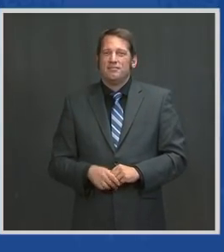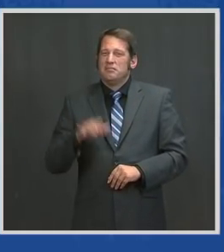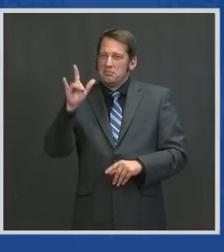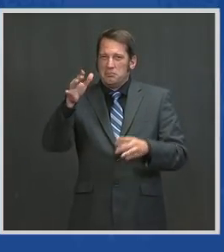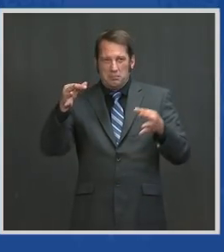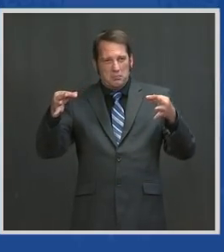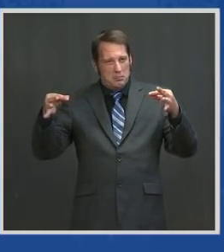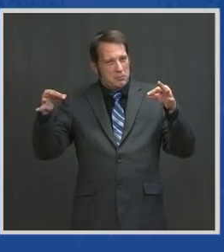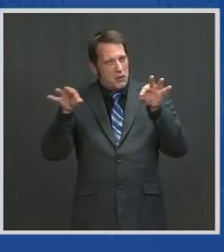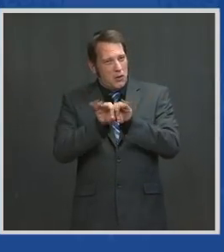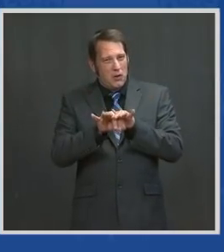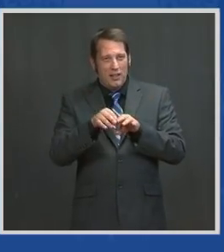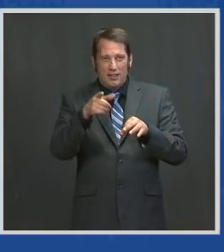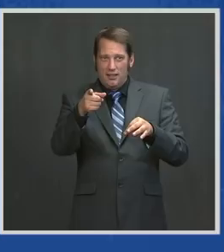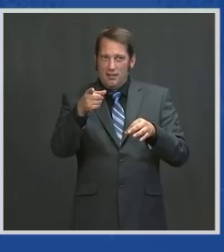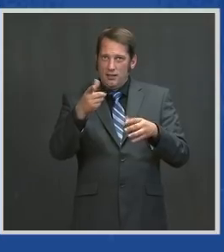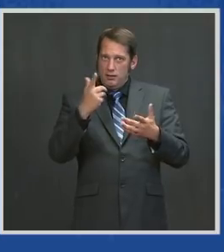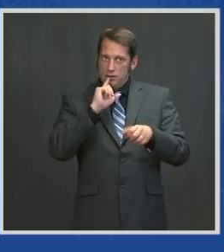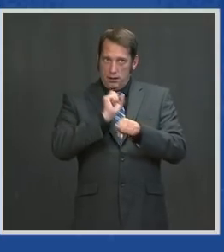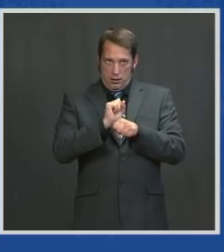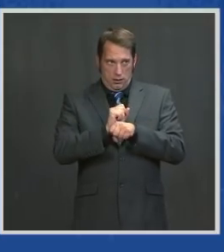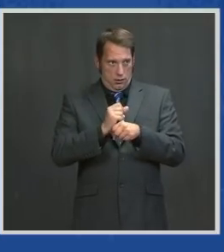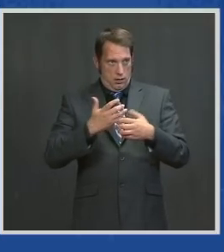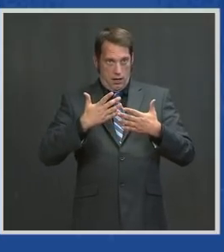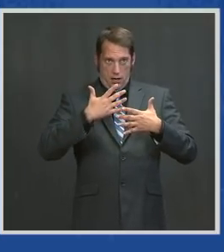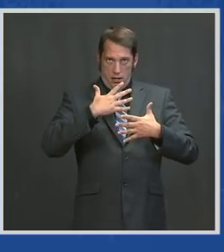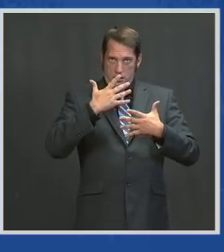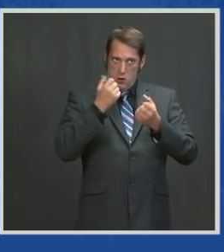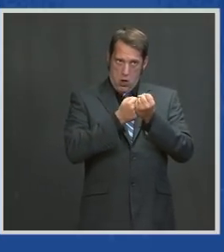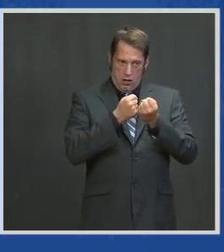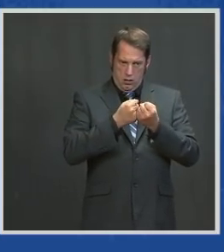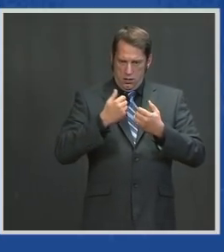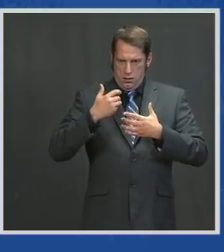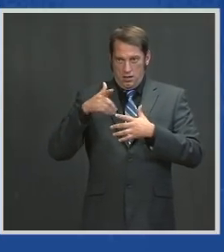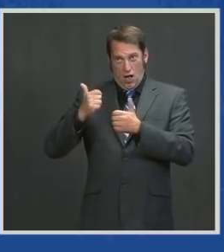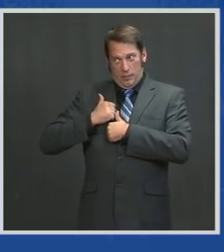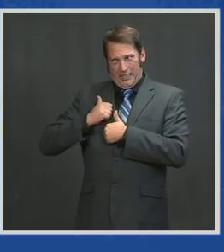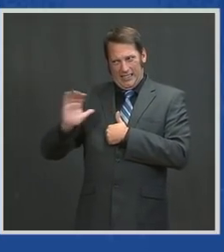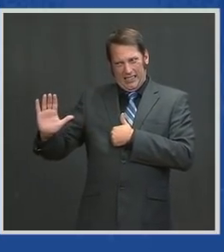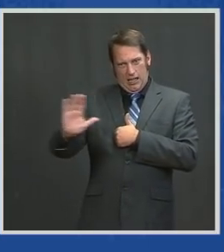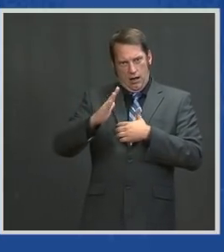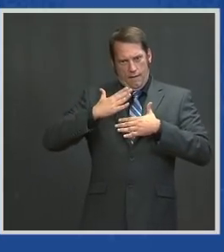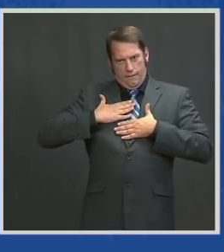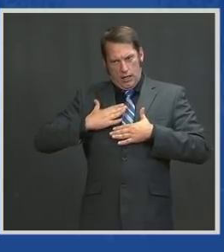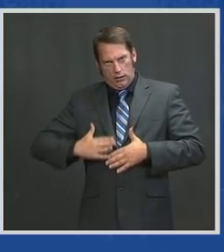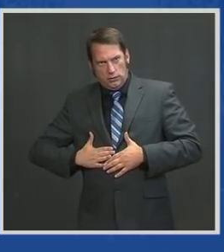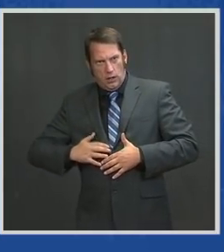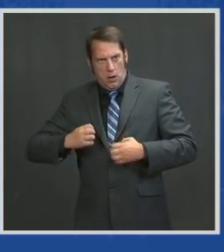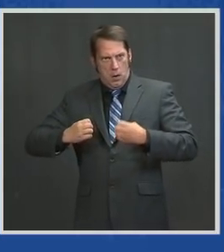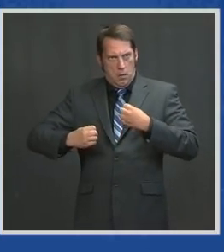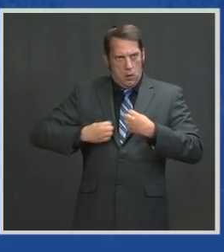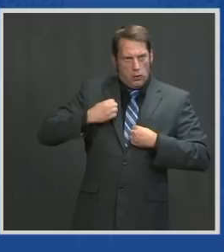social and emotional health of our military families is a national security imperative.